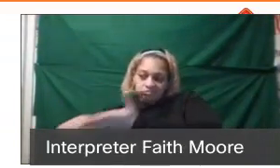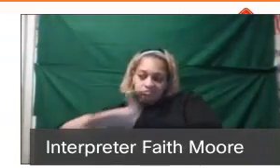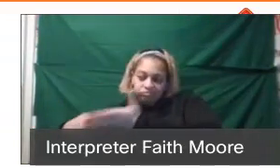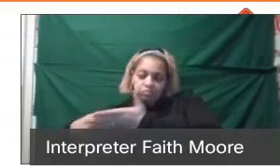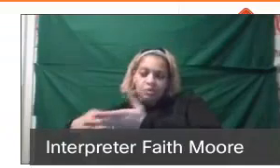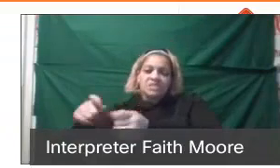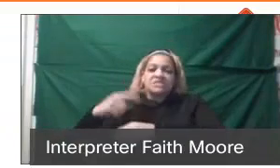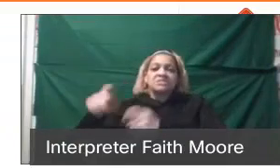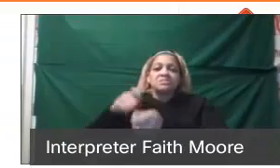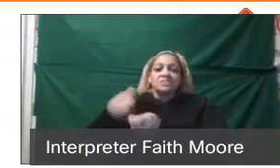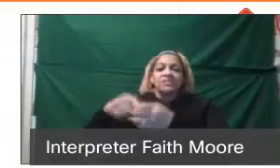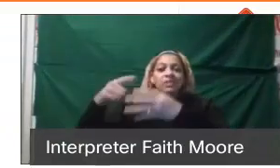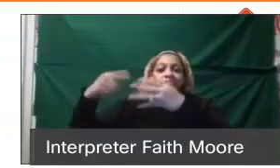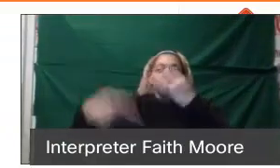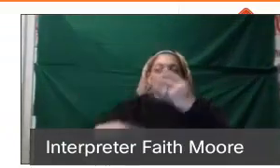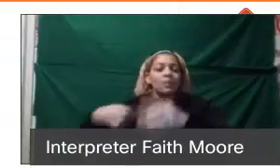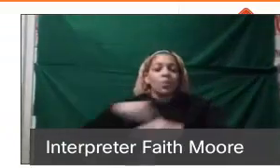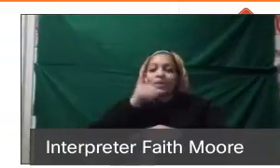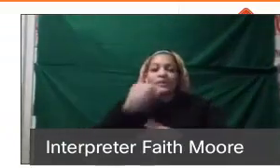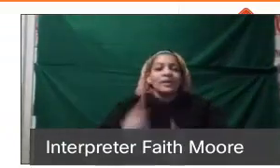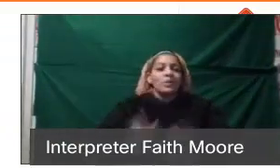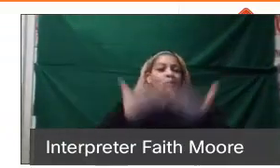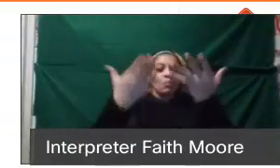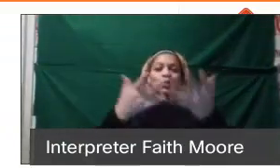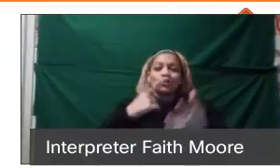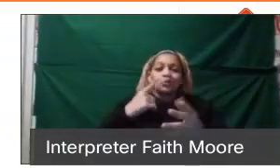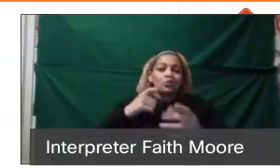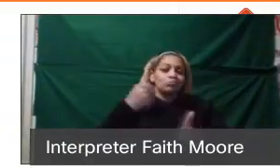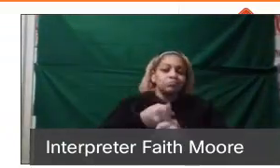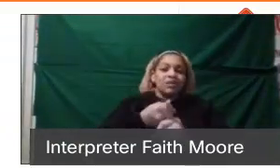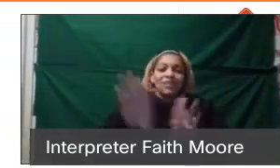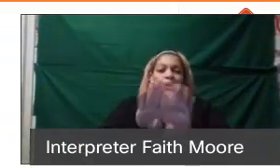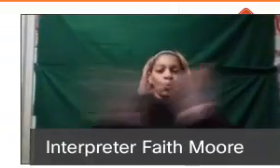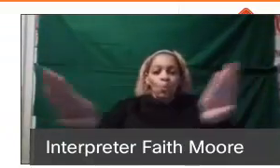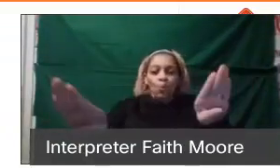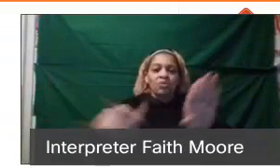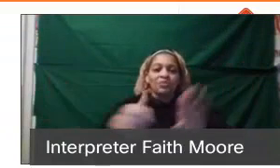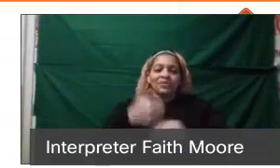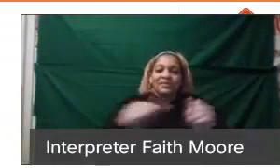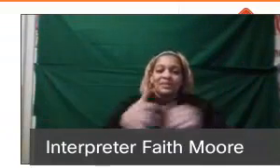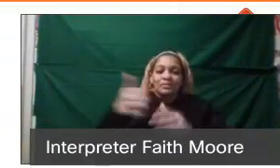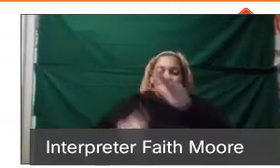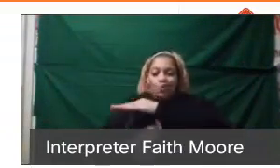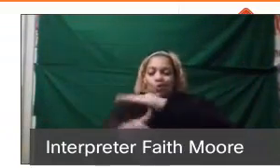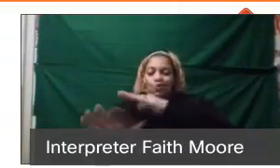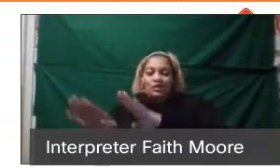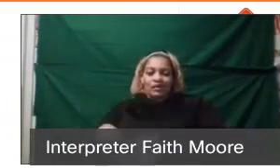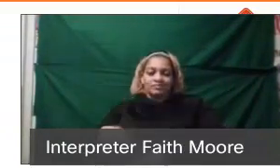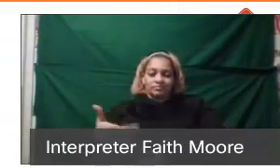But we don't, we don't propose impact that wall or the putting below constructing the trail above that.